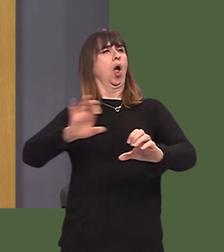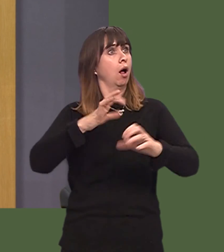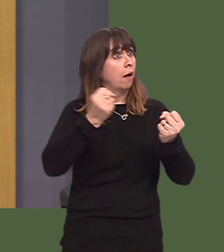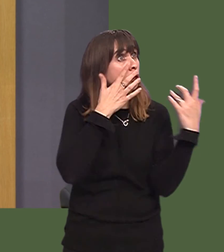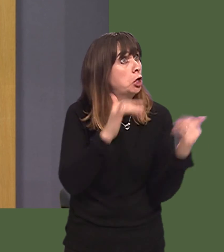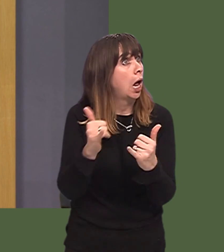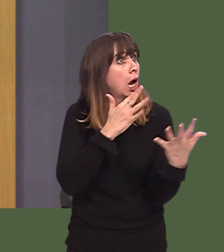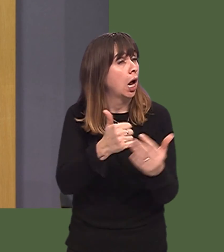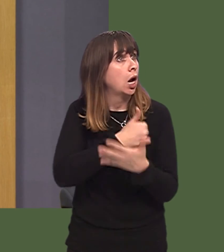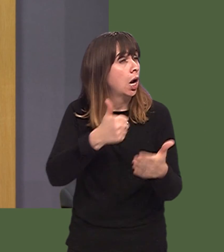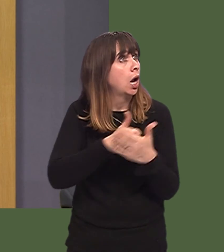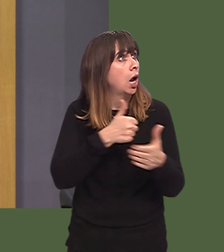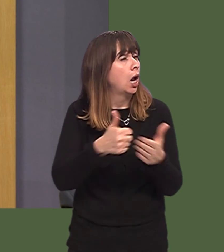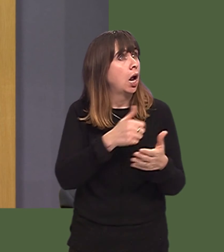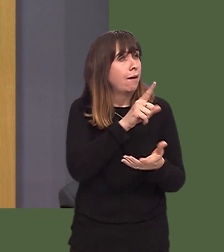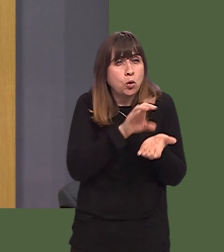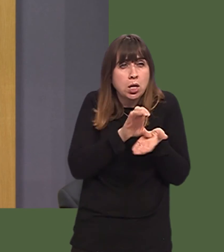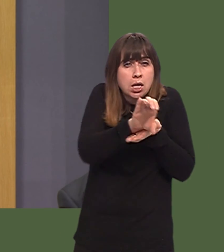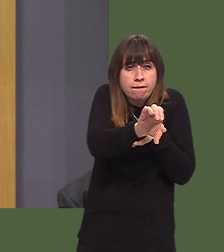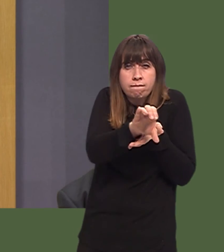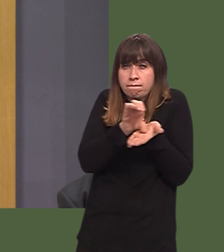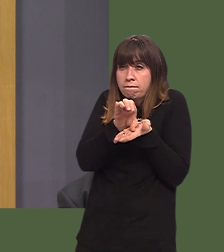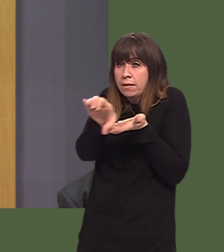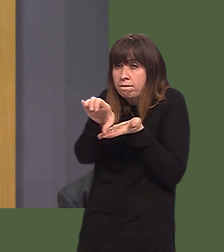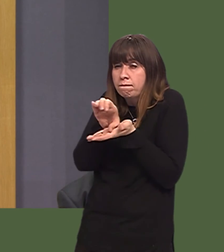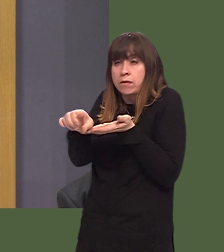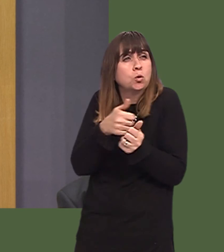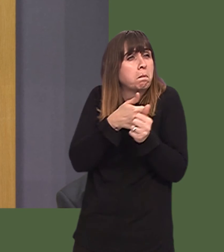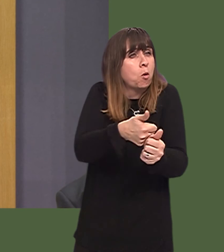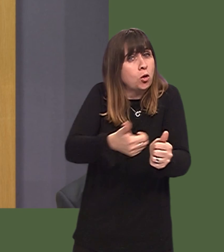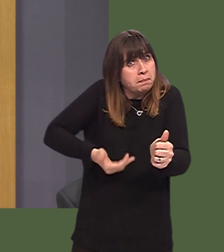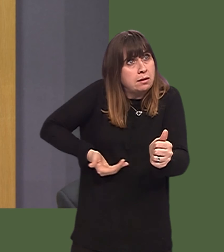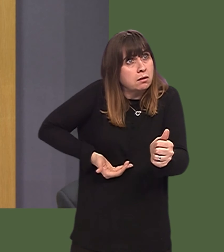and that in all financial transactions between you and any organisations or businesses, they